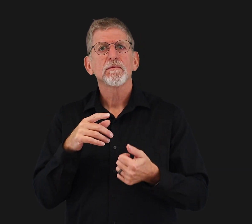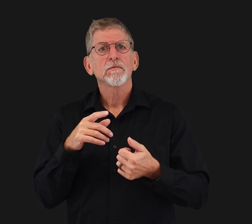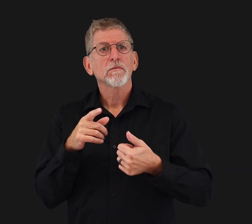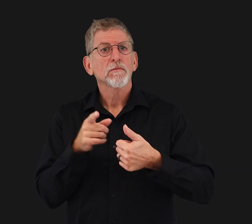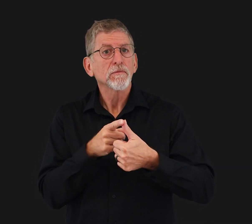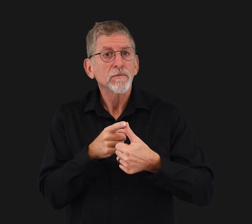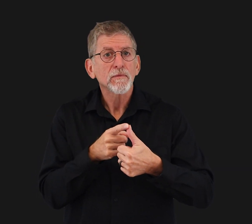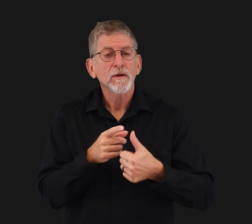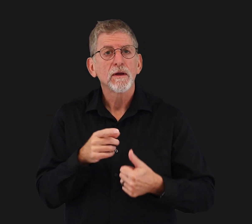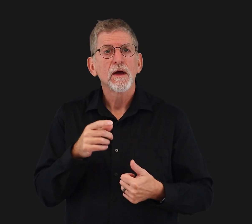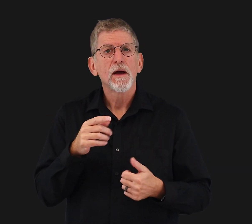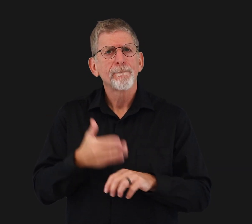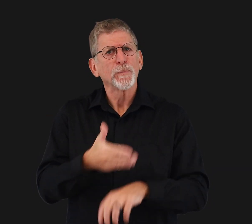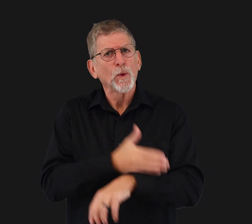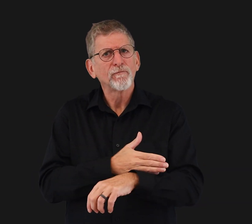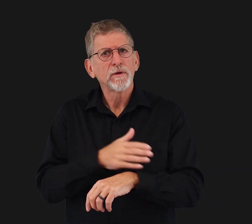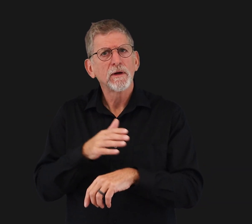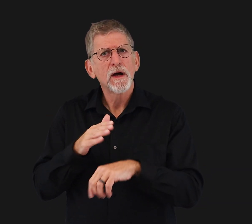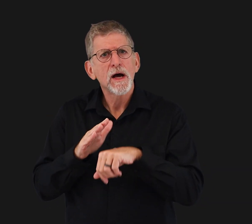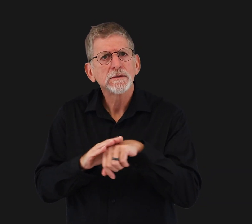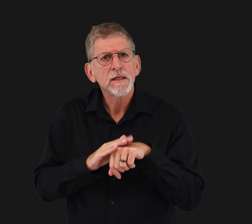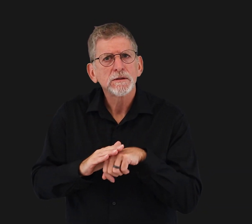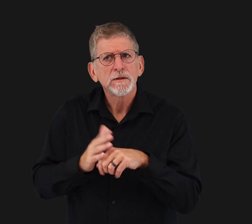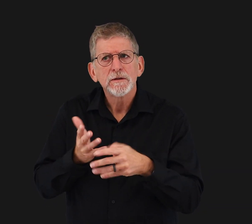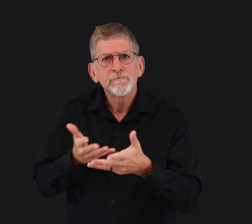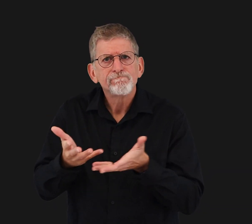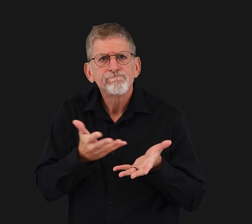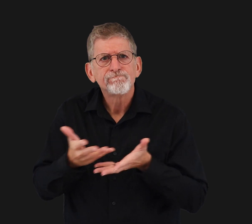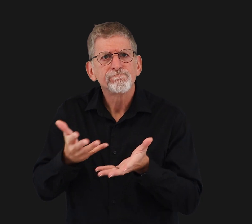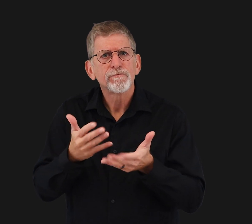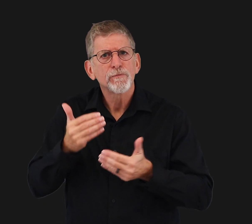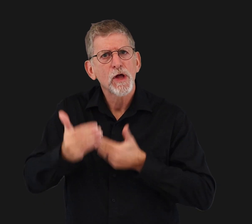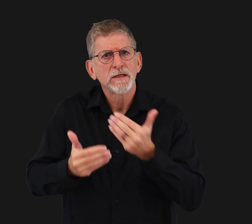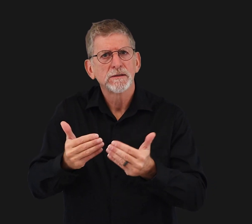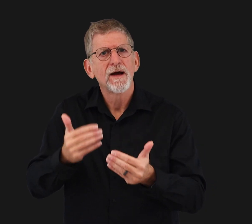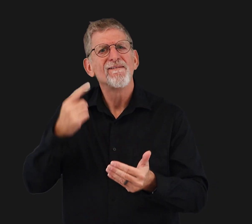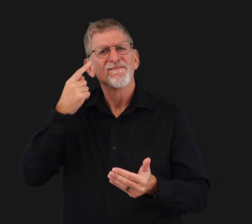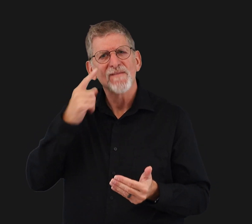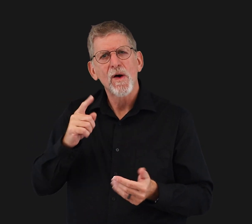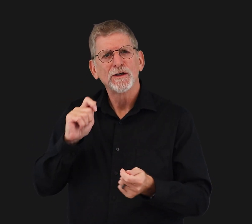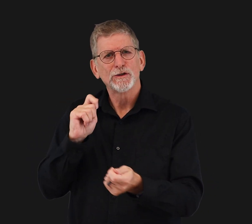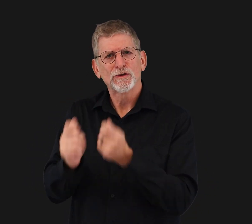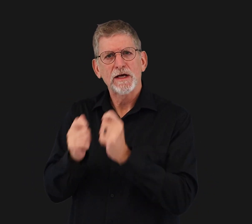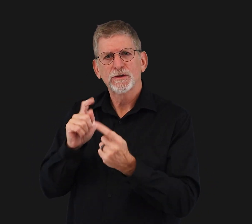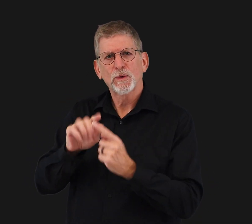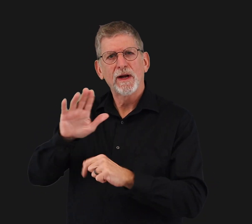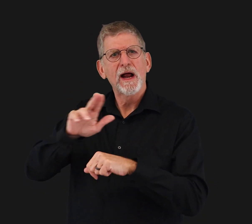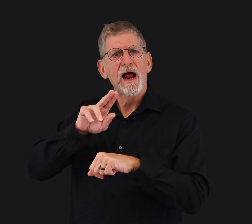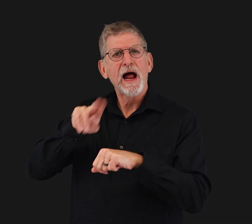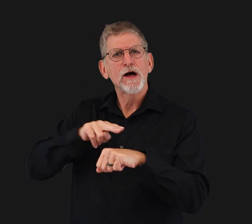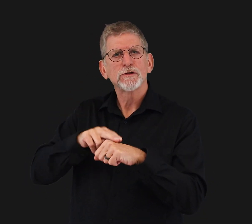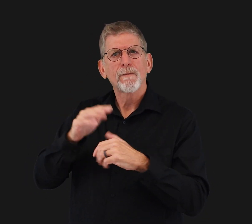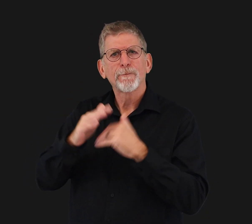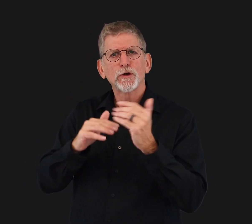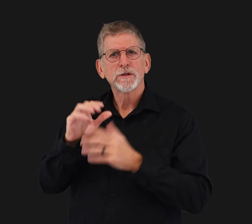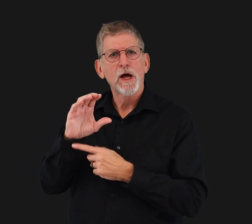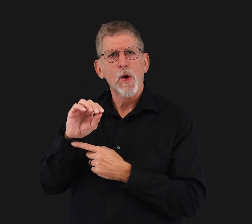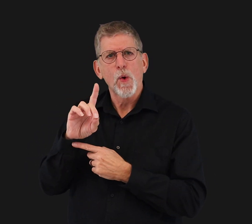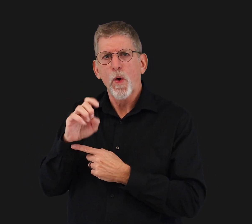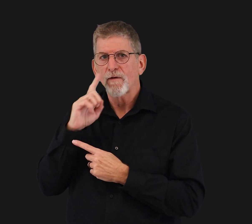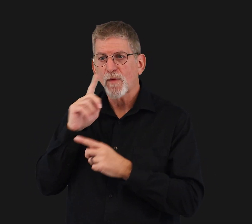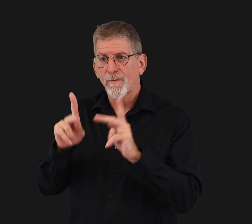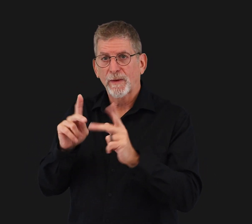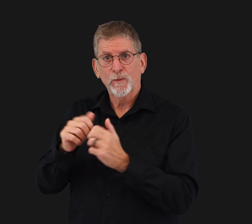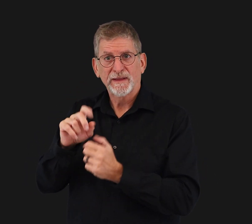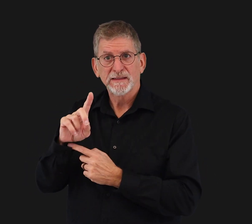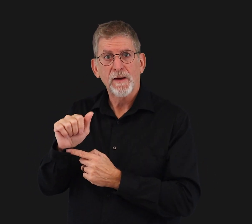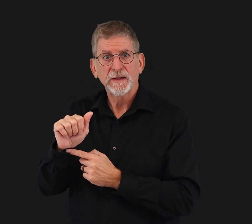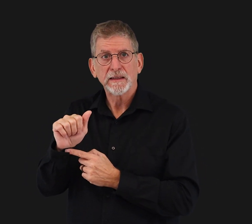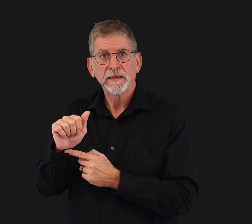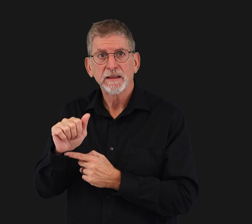1) improving consultation process for changes to the national building code for persons with disabilities;